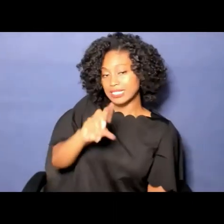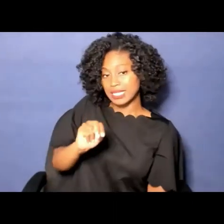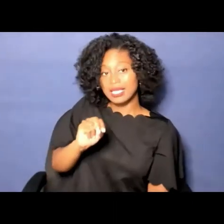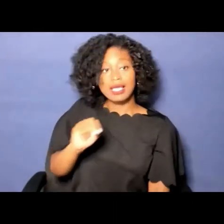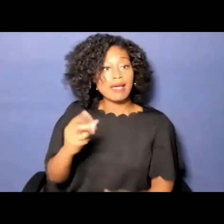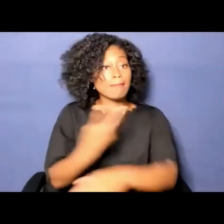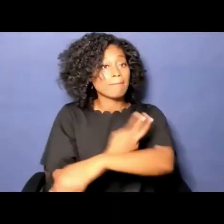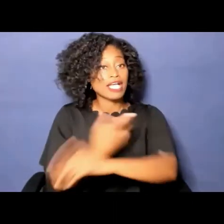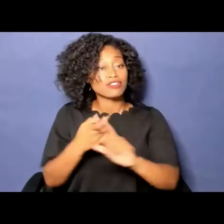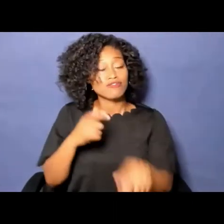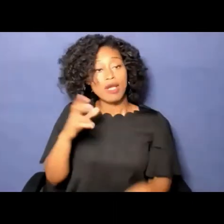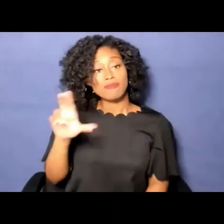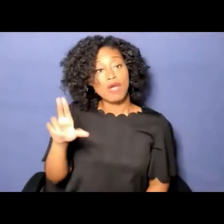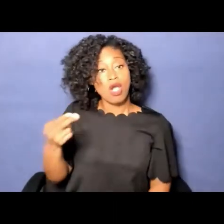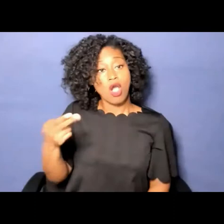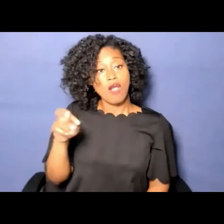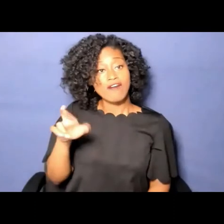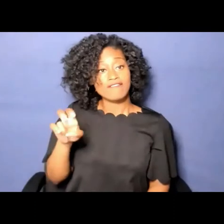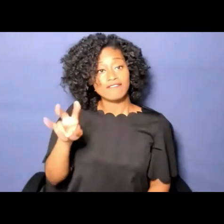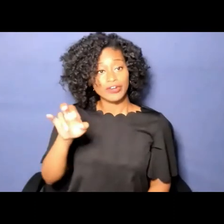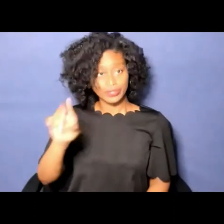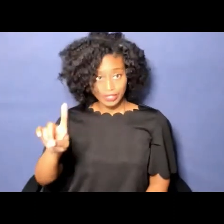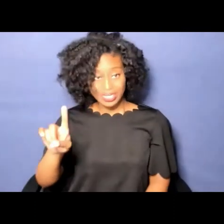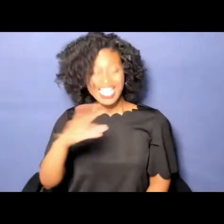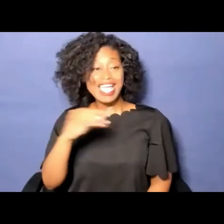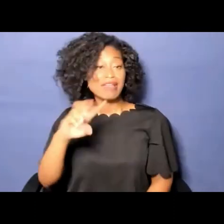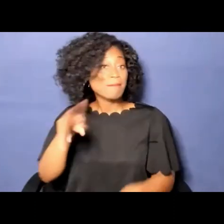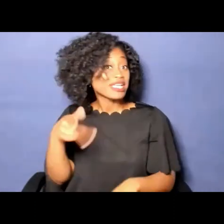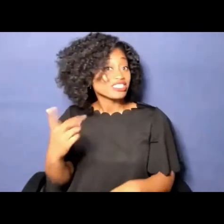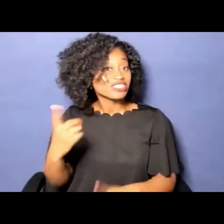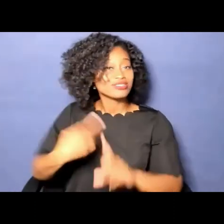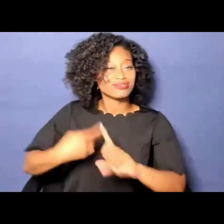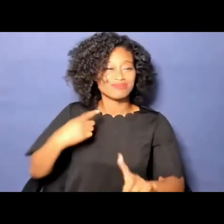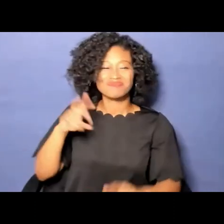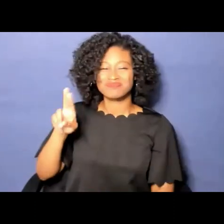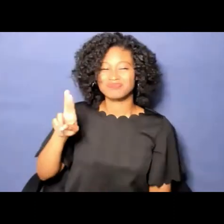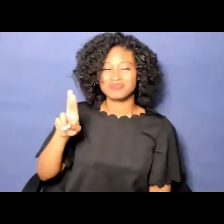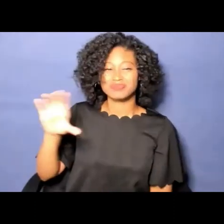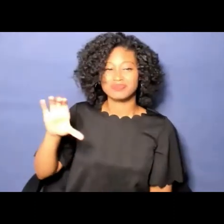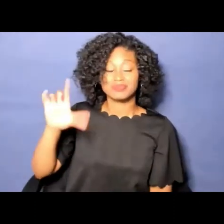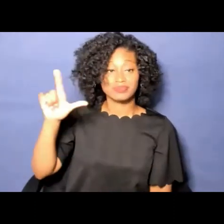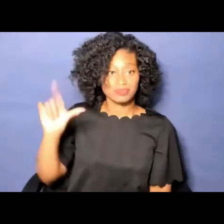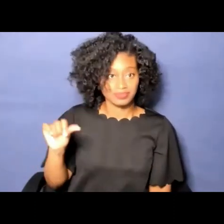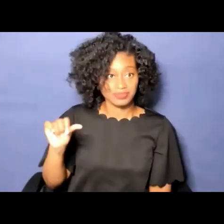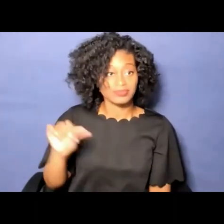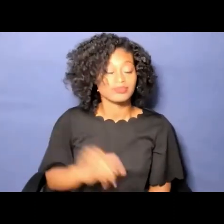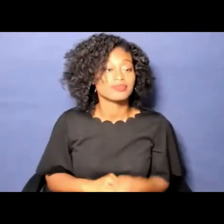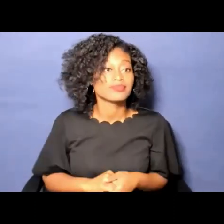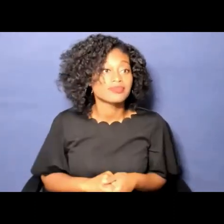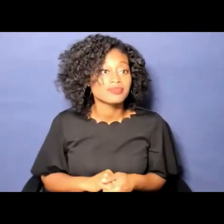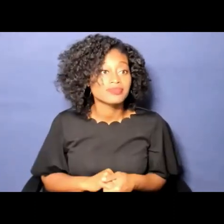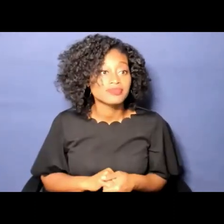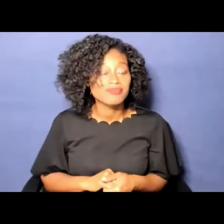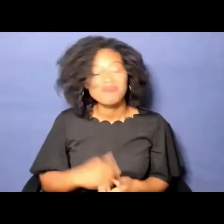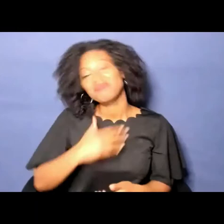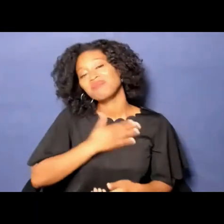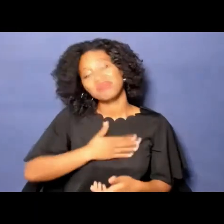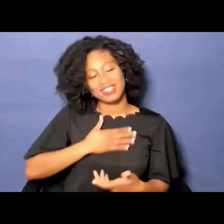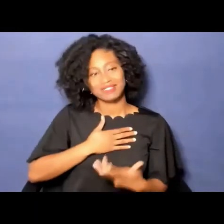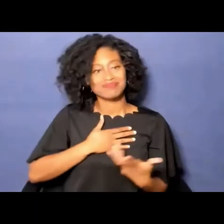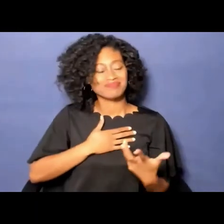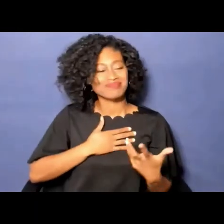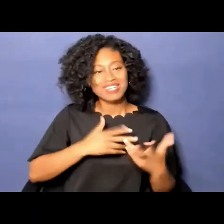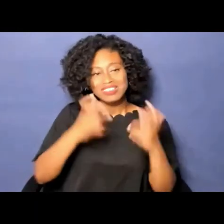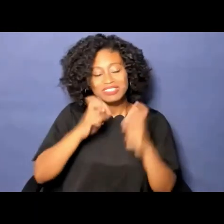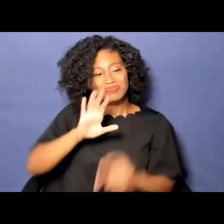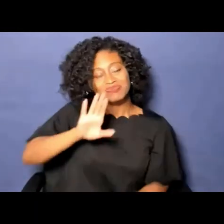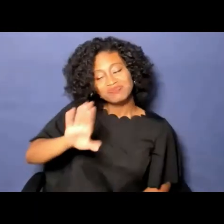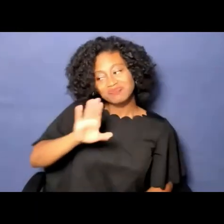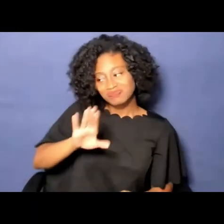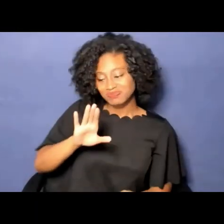graduate school of education, and a PhD from UCLA. As you listen to Professor Hurtado's mind